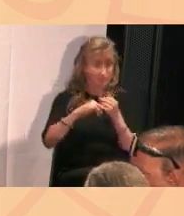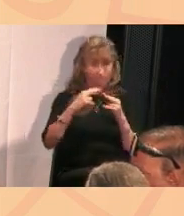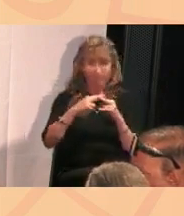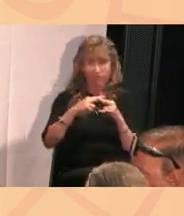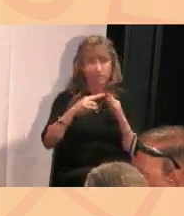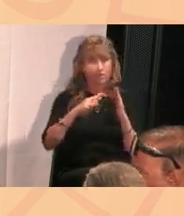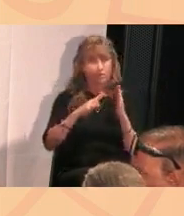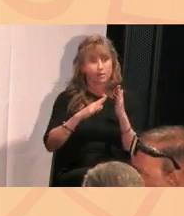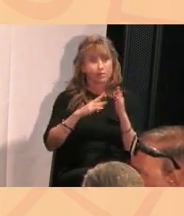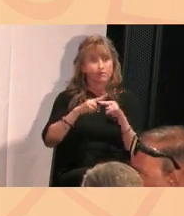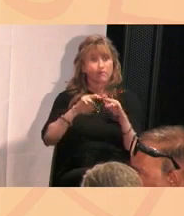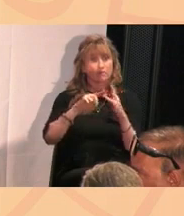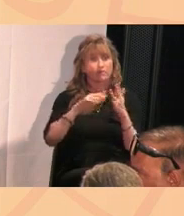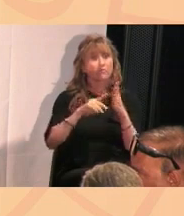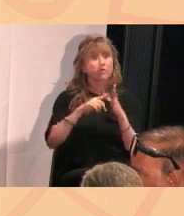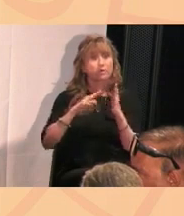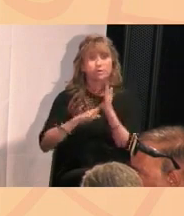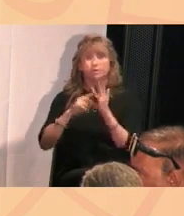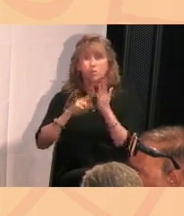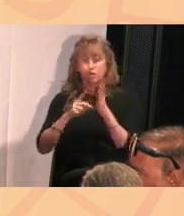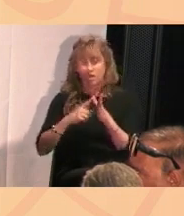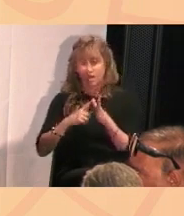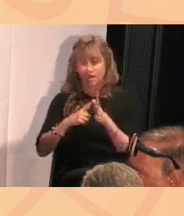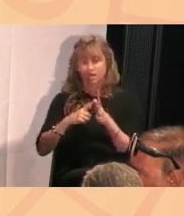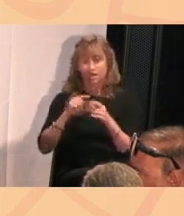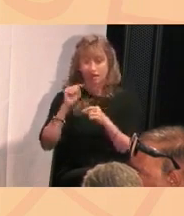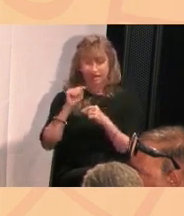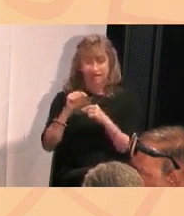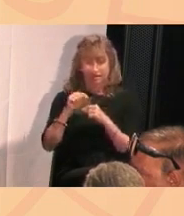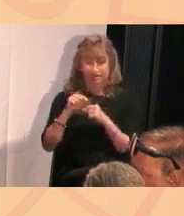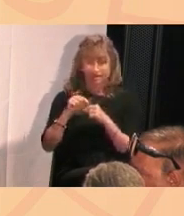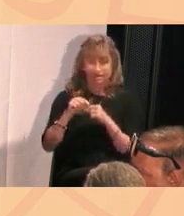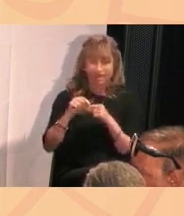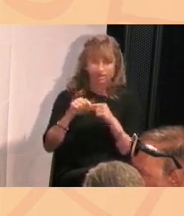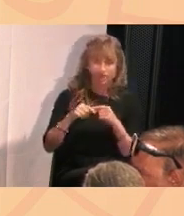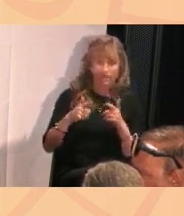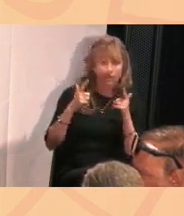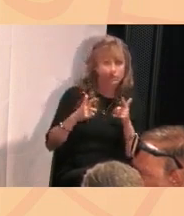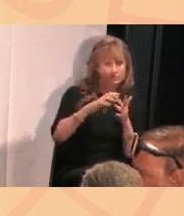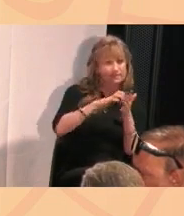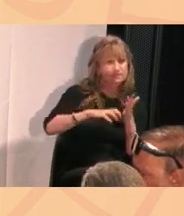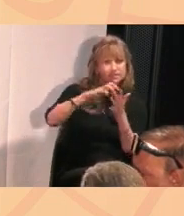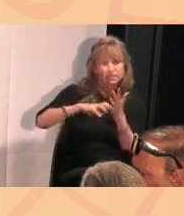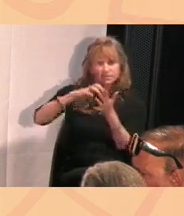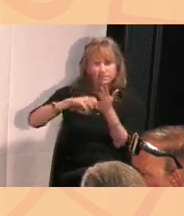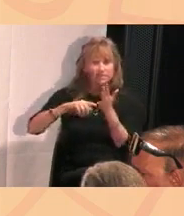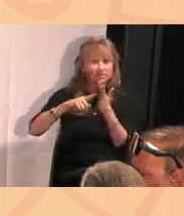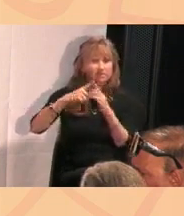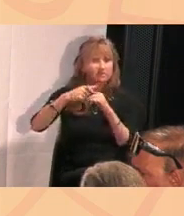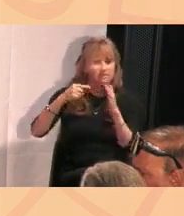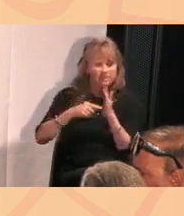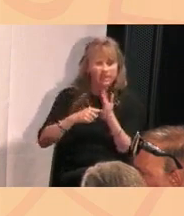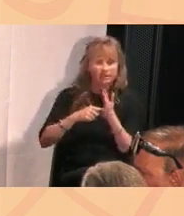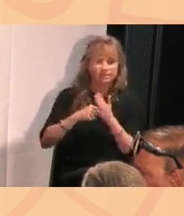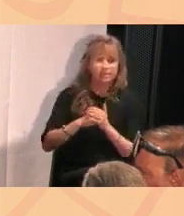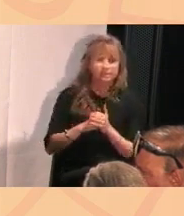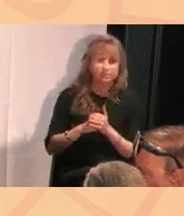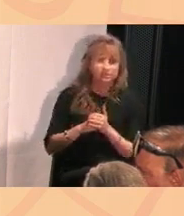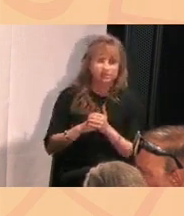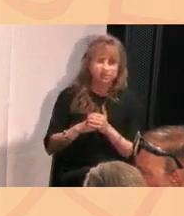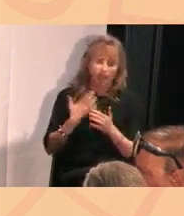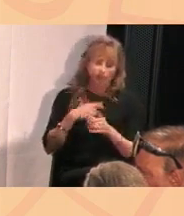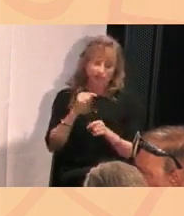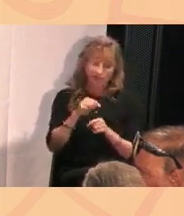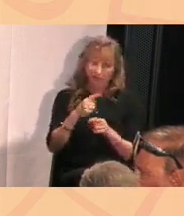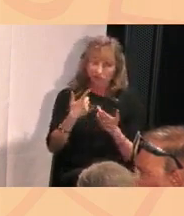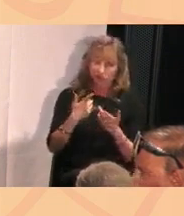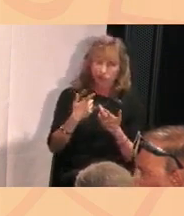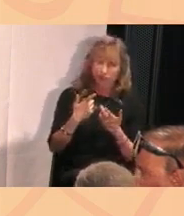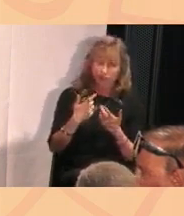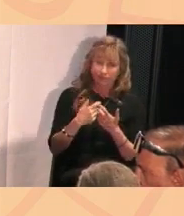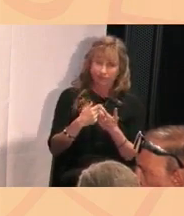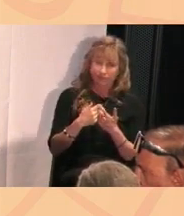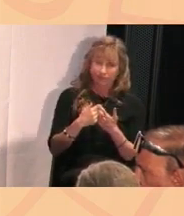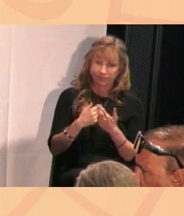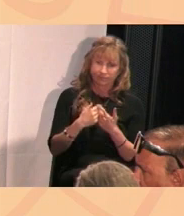And the install down in Tasmania for Mona Foma was just